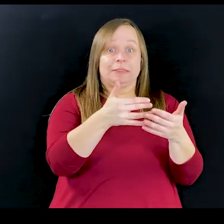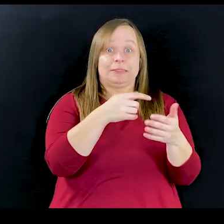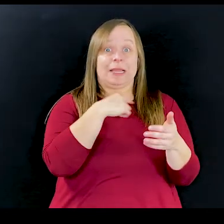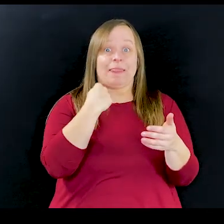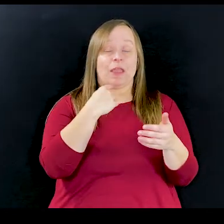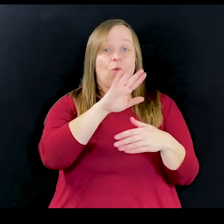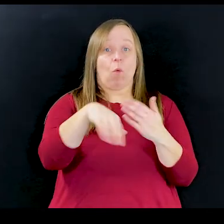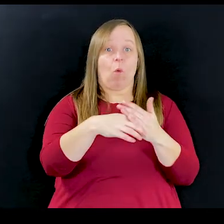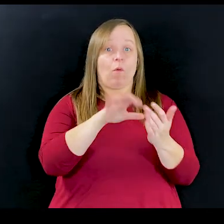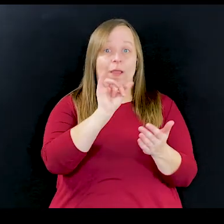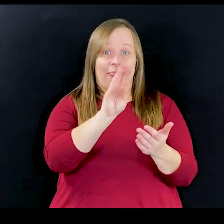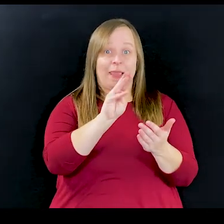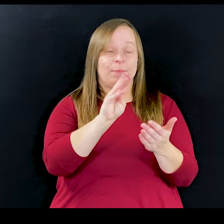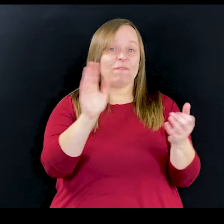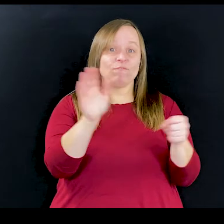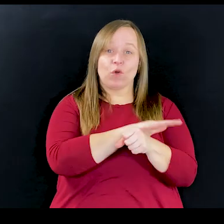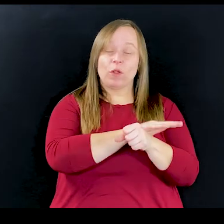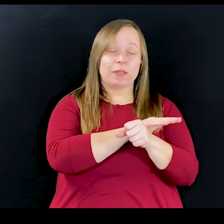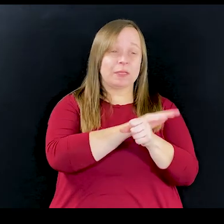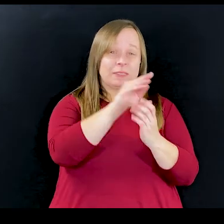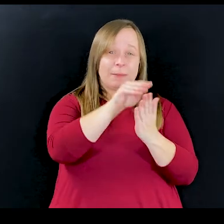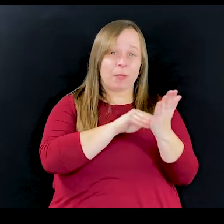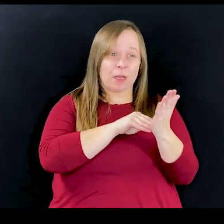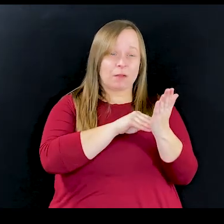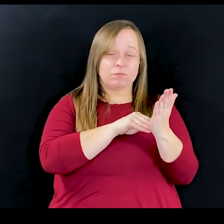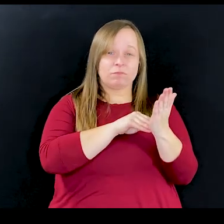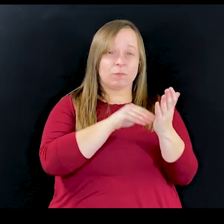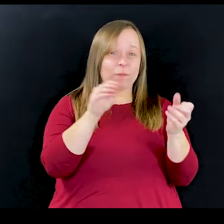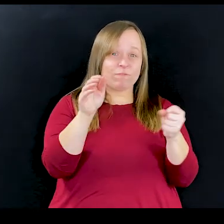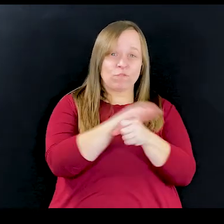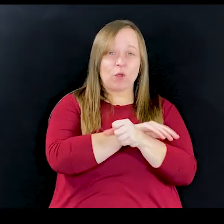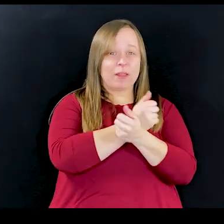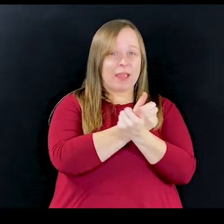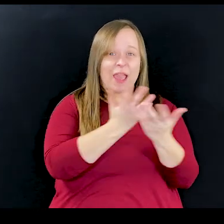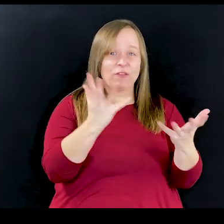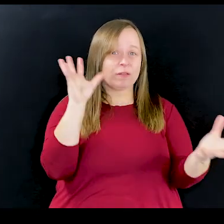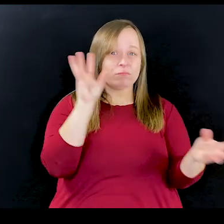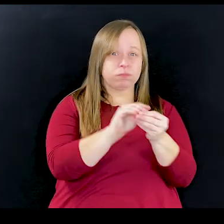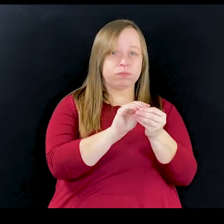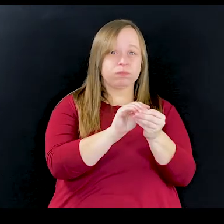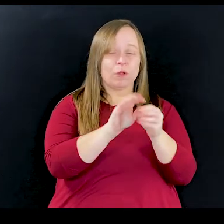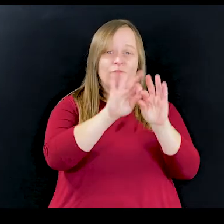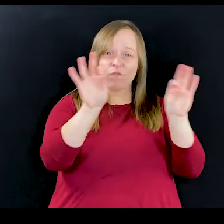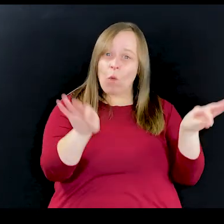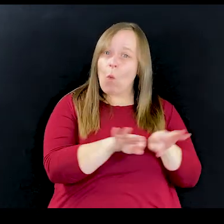So all claims need to be fully submitted where you fully complete the form